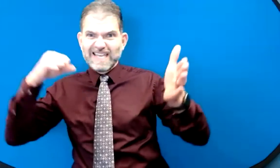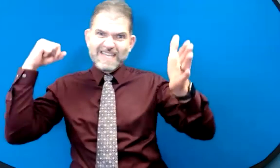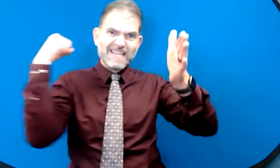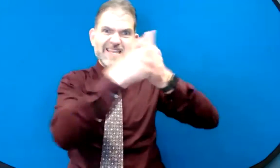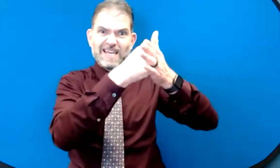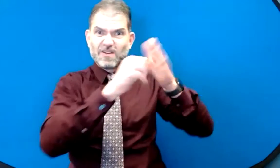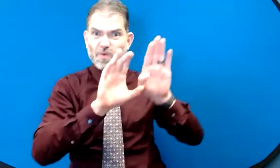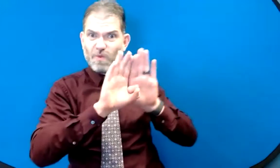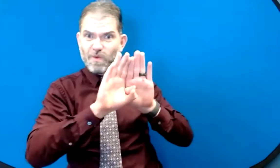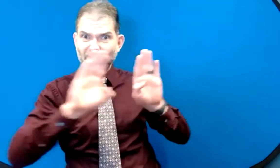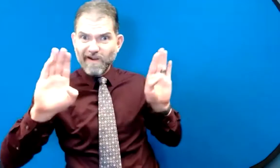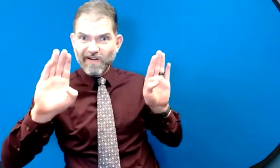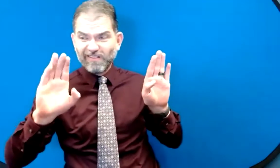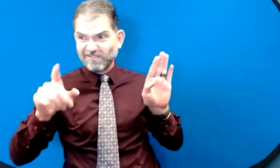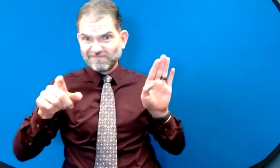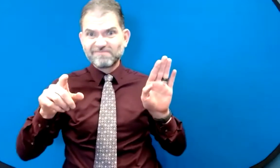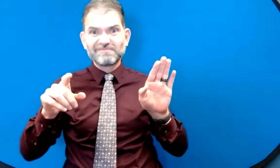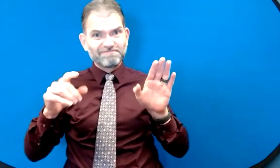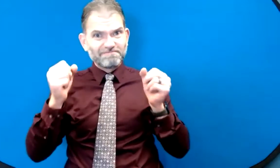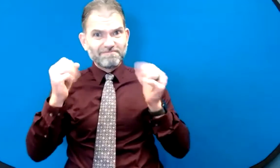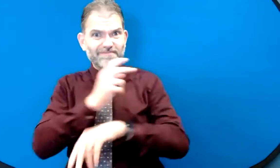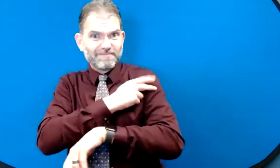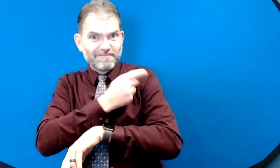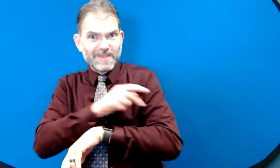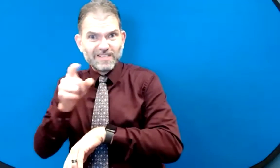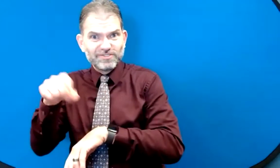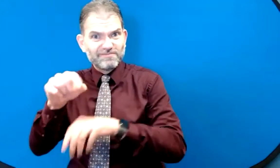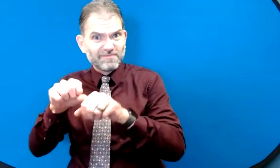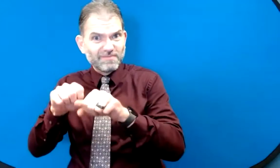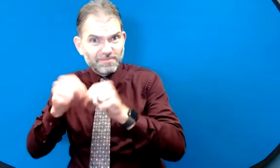ASL Interpreter: and sometimes it can get quite serious, like some person will punch the wall.